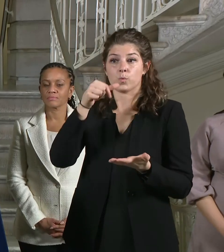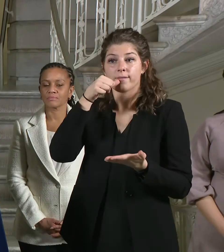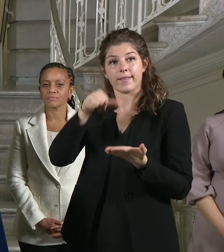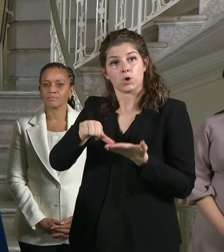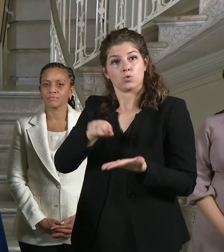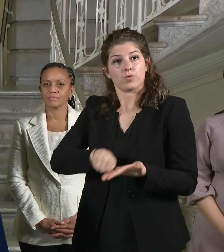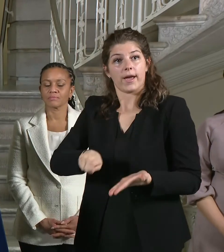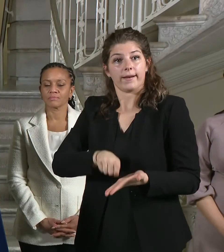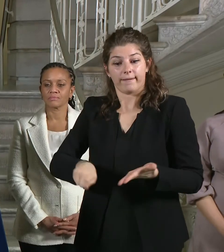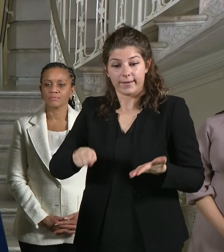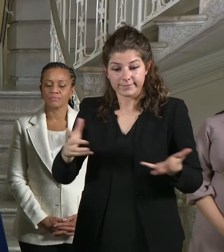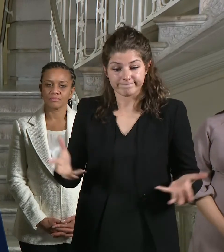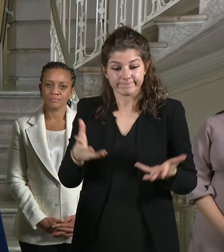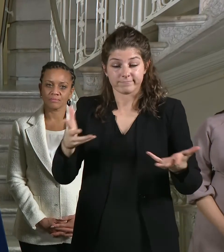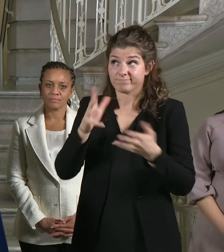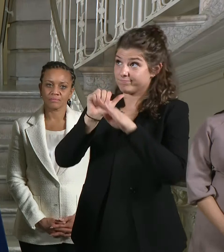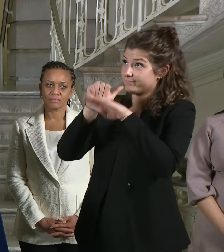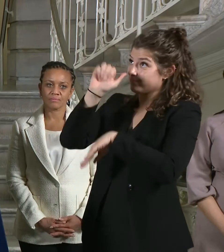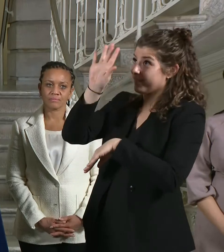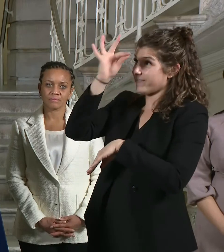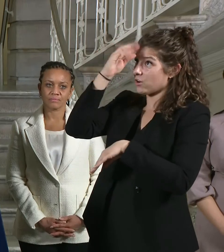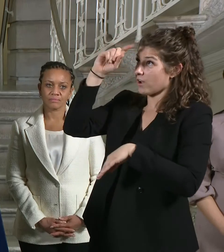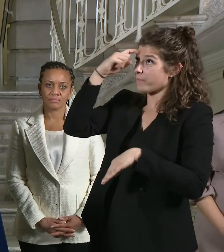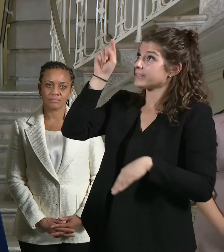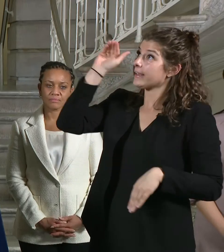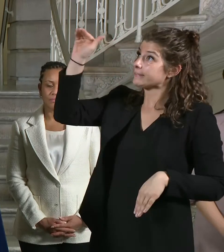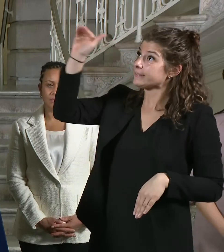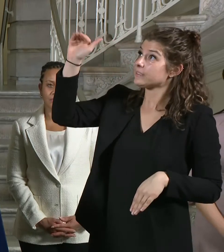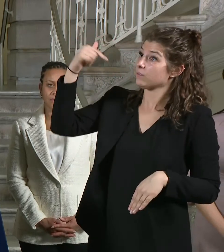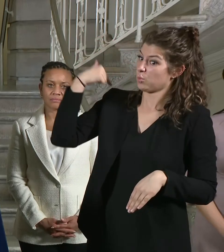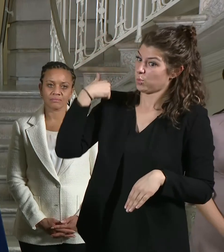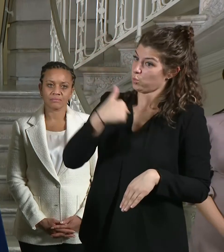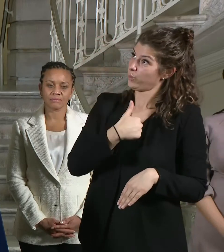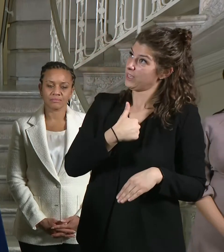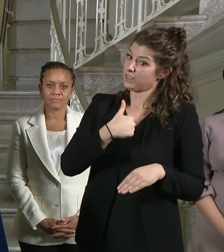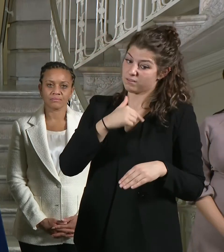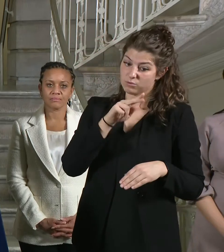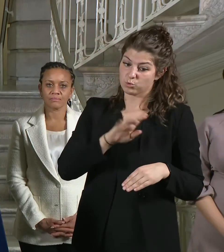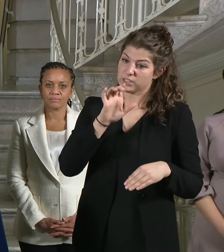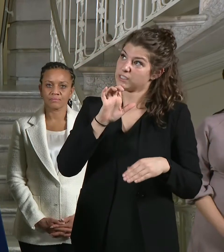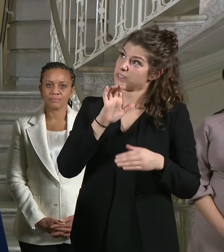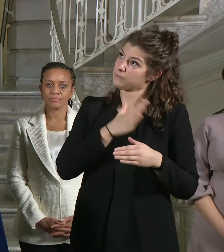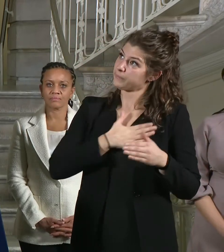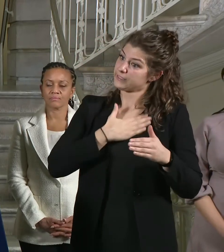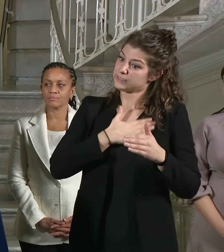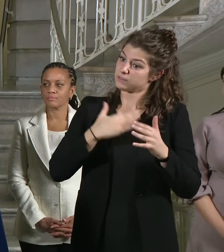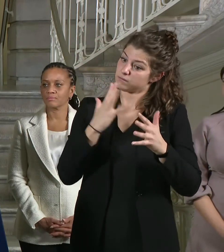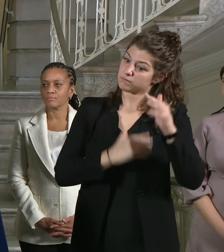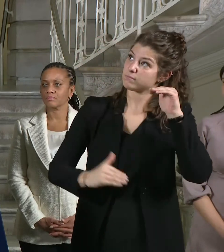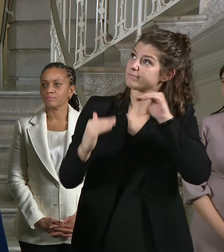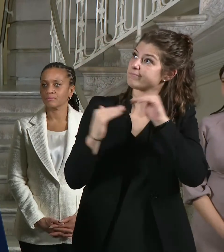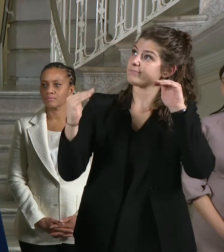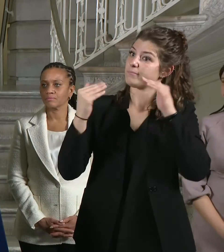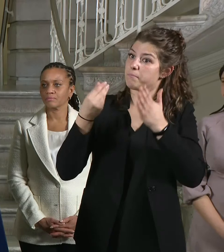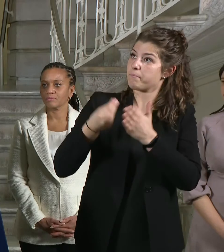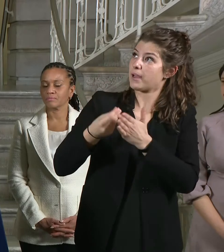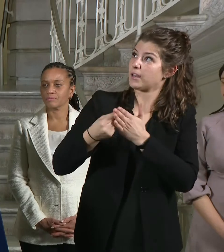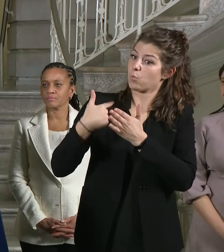. I THINK IT'S COMMENDABLE THAT THEY GET INVOLVED IN THESE ISSUES AND THEY TO -- I WOULD LIKE FOR THEM TO DO A